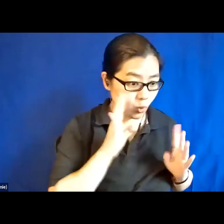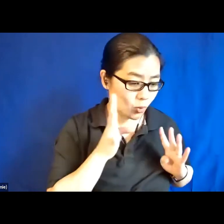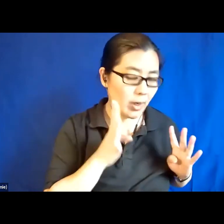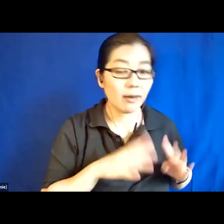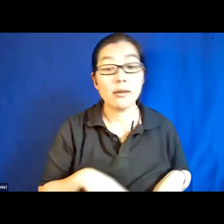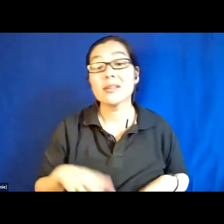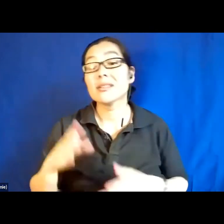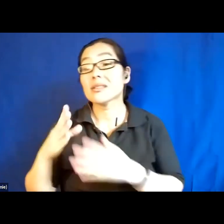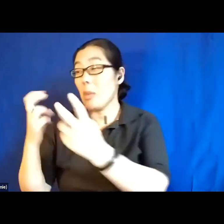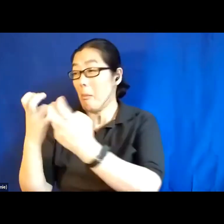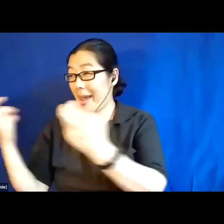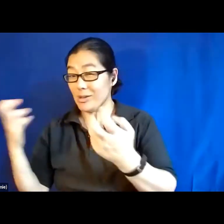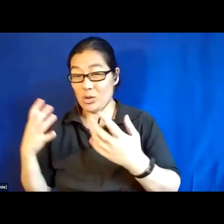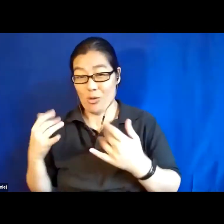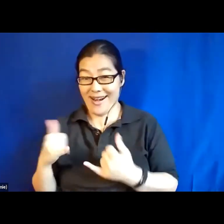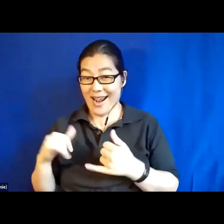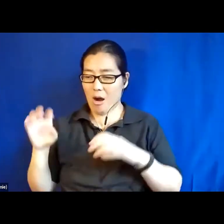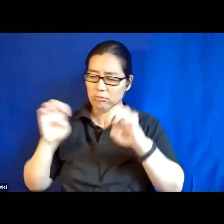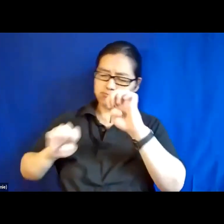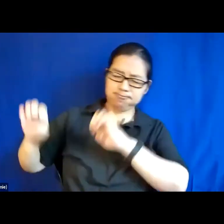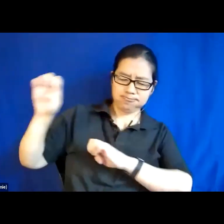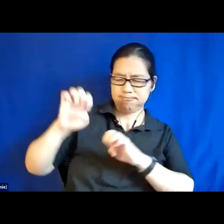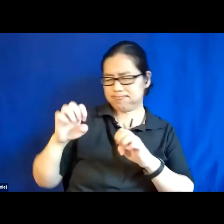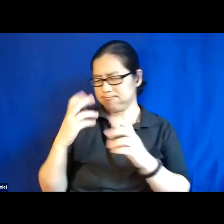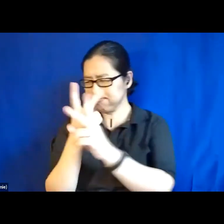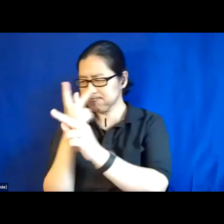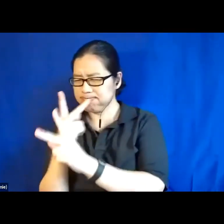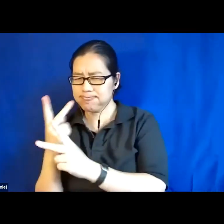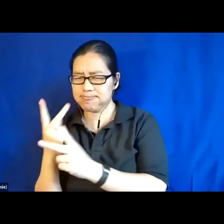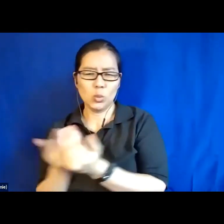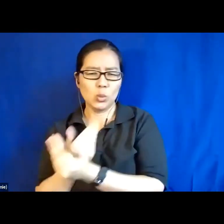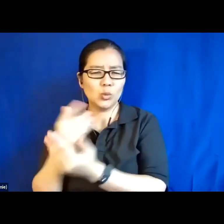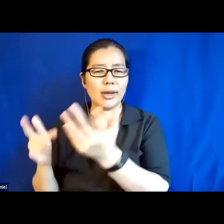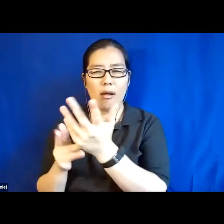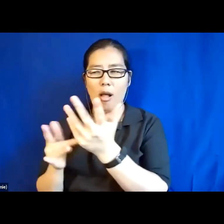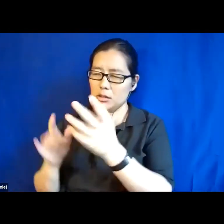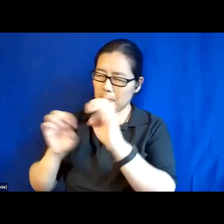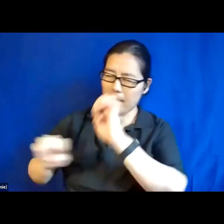playing with and evaluating and prototyping and I think